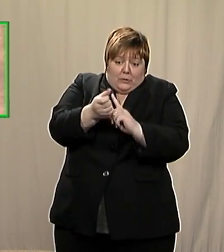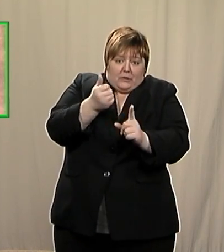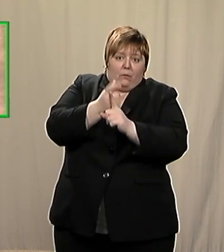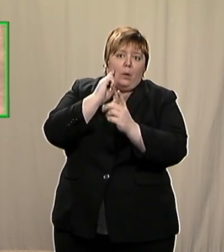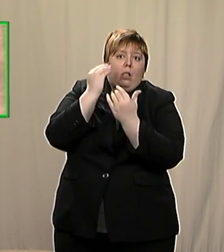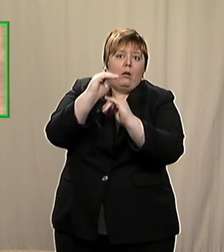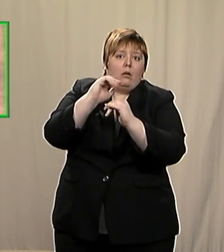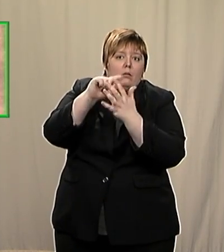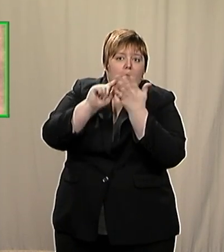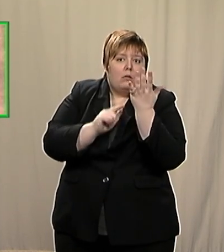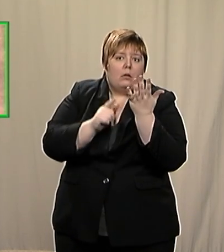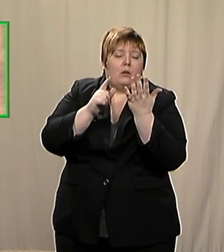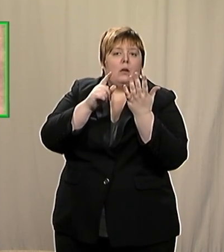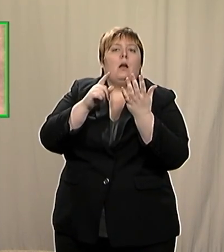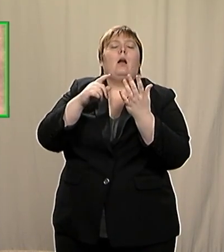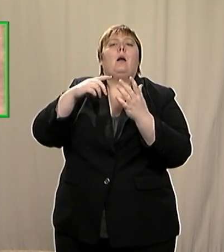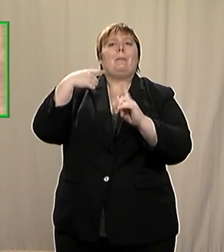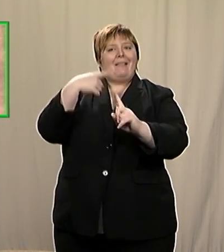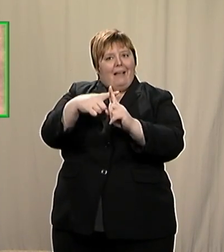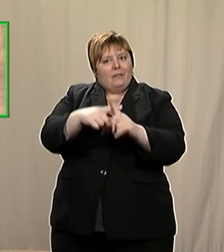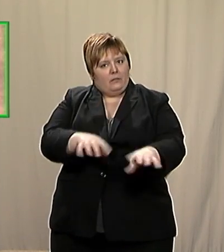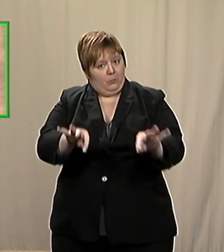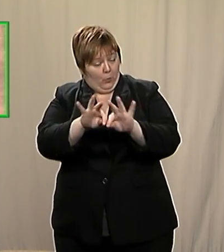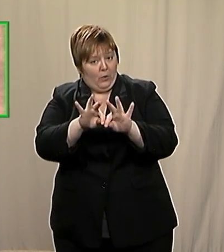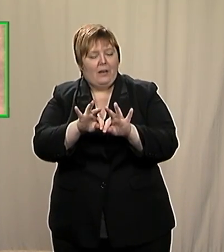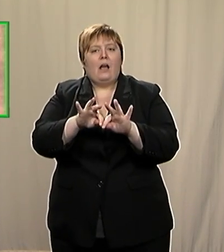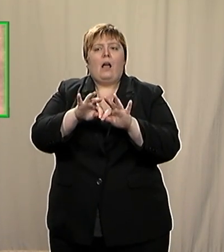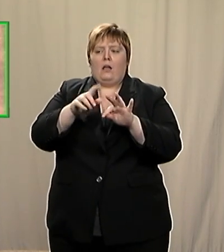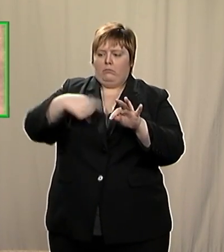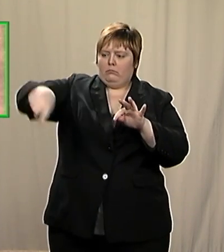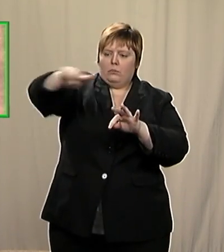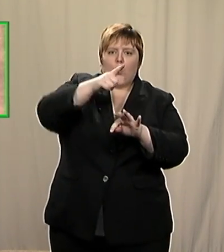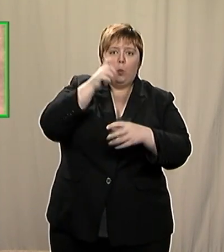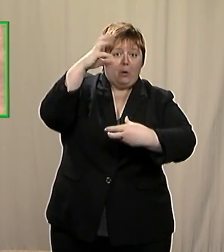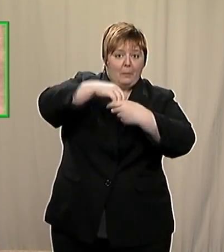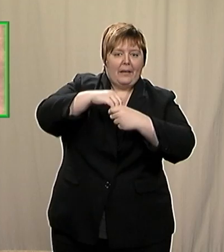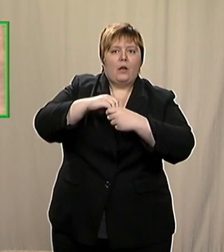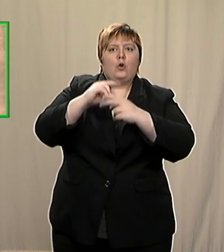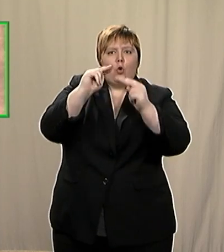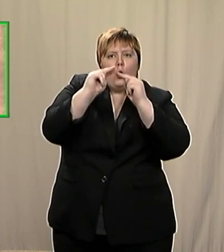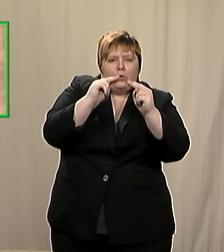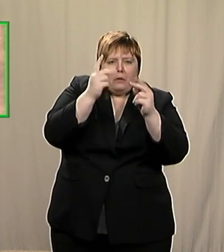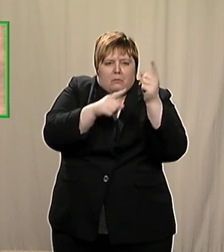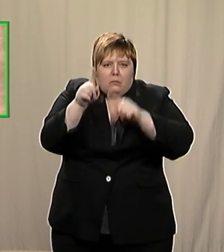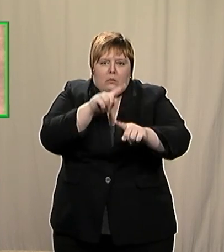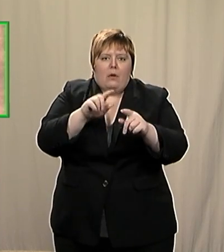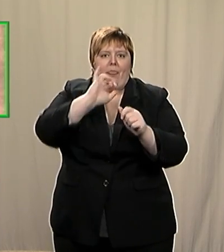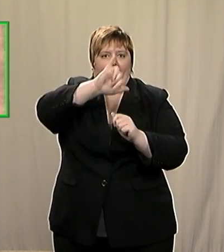but crucially it's also negotiable with and amongst the participants. It represents the central the interpreter has